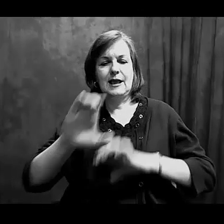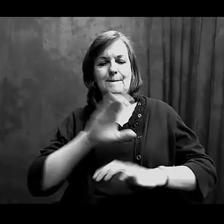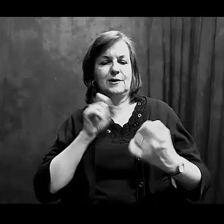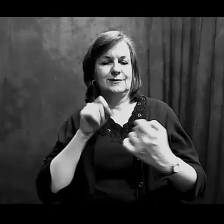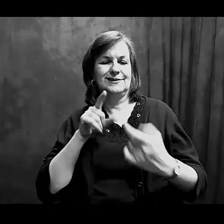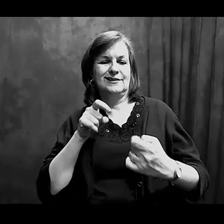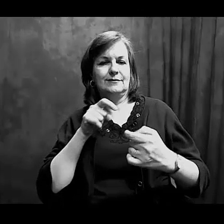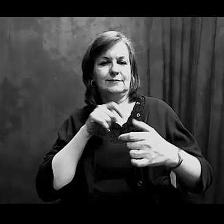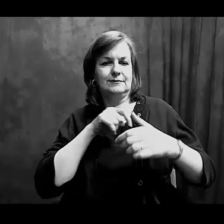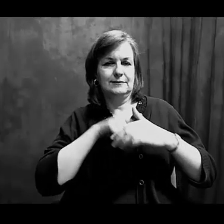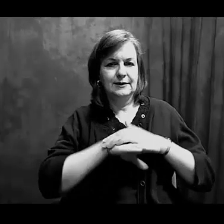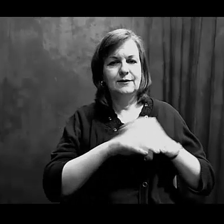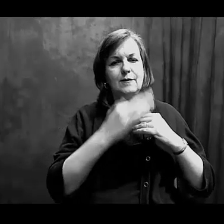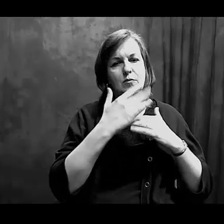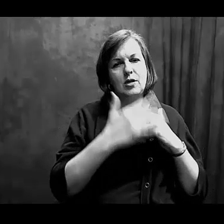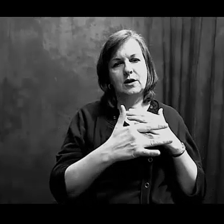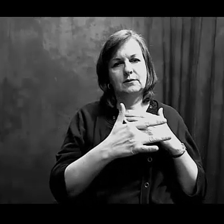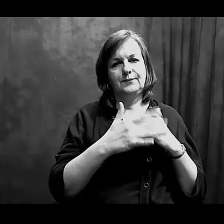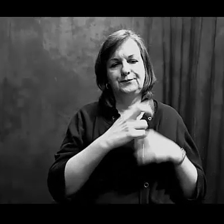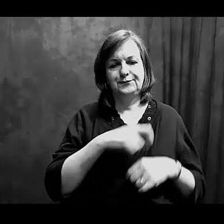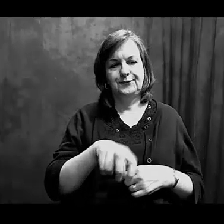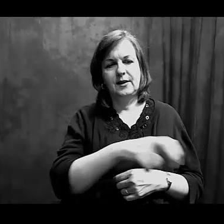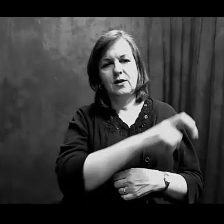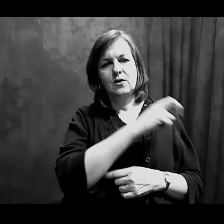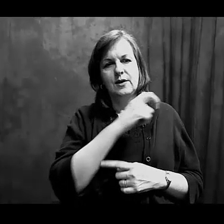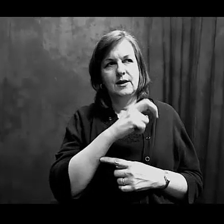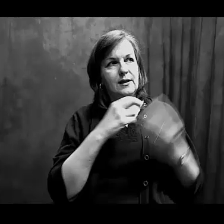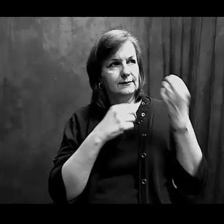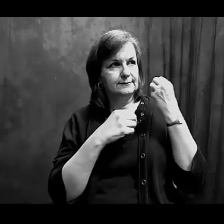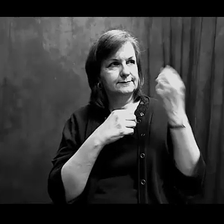so this is a chemical signal